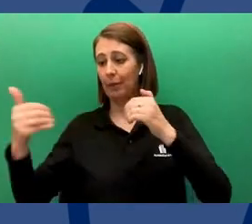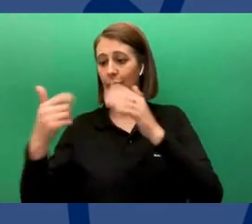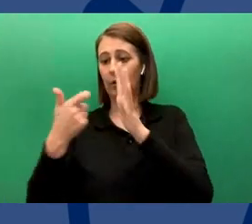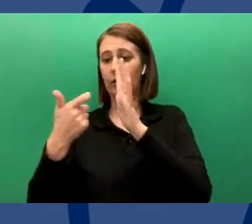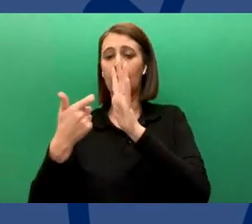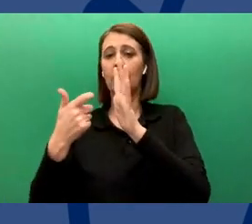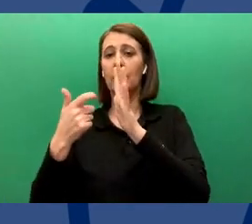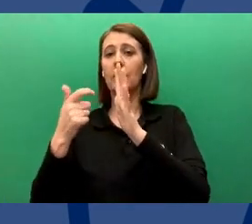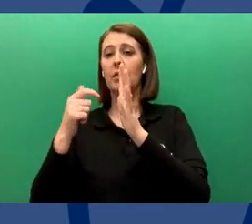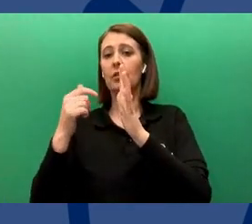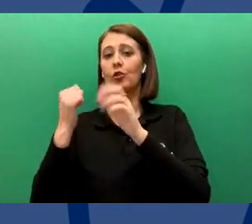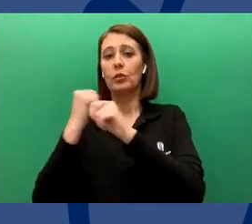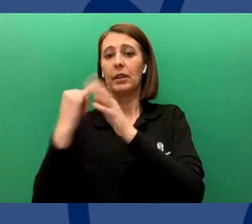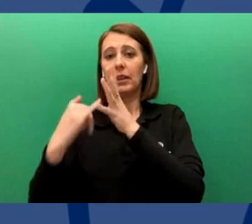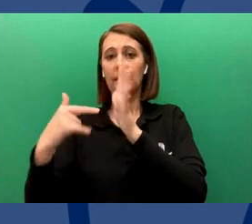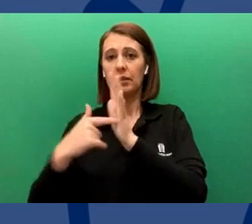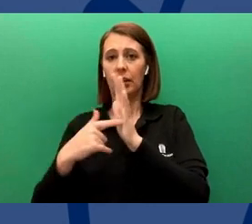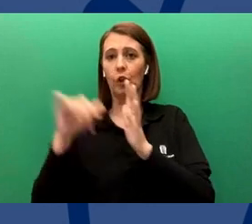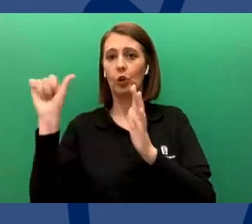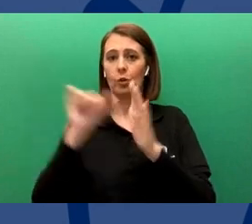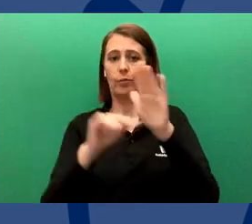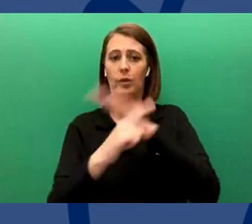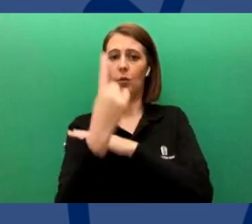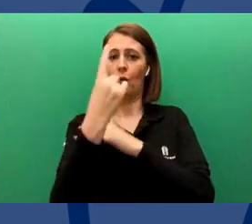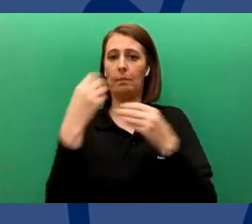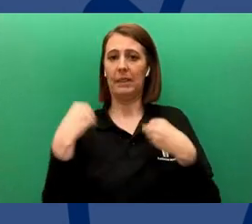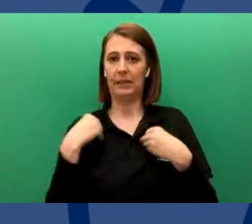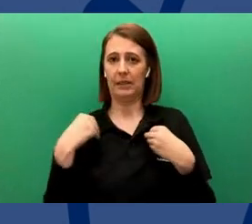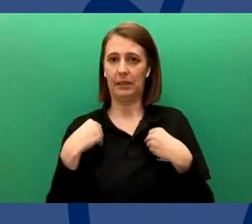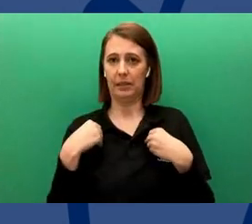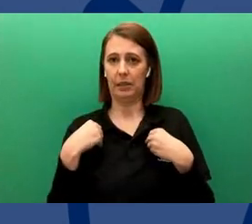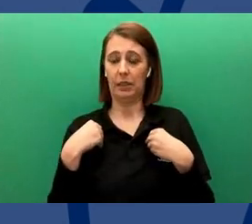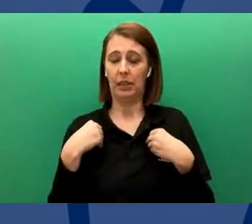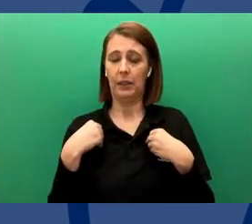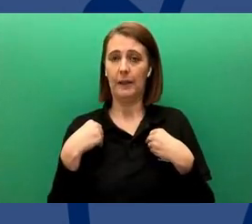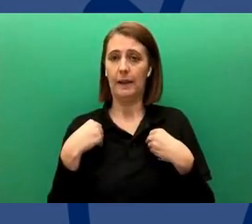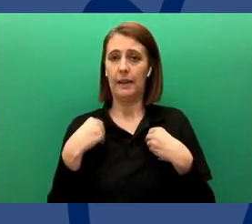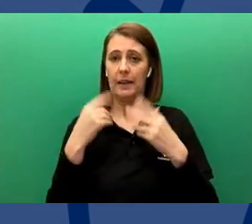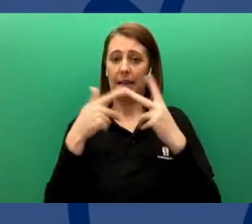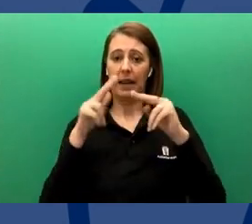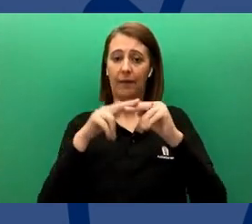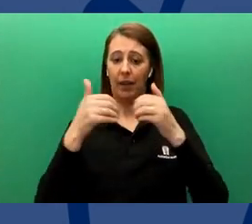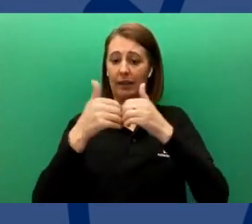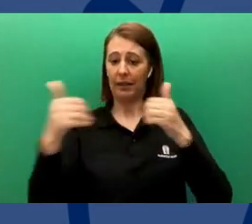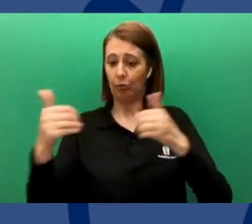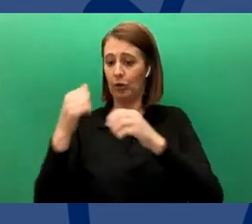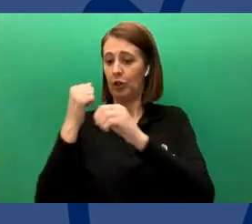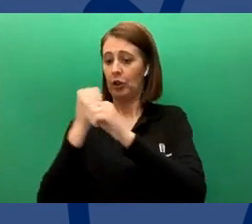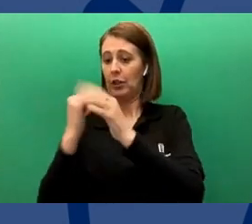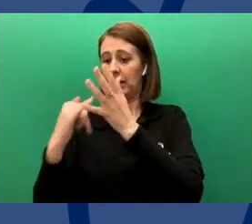would be treated as one business. If they were separately reporting GST revenue, then